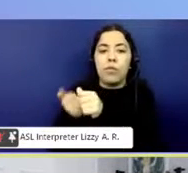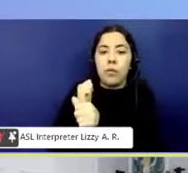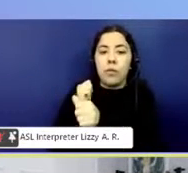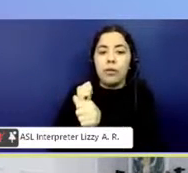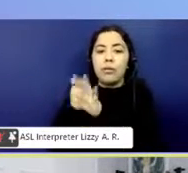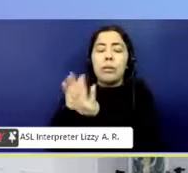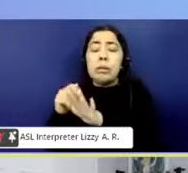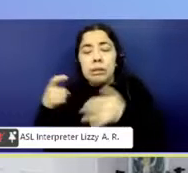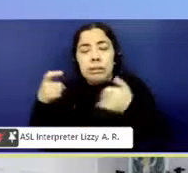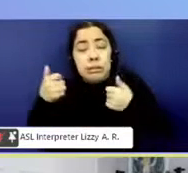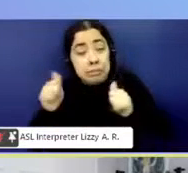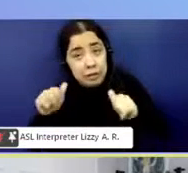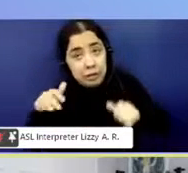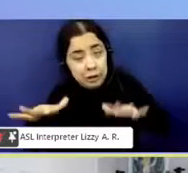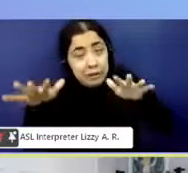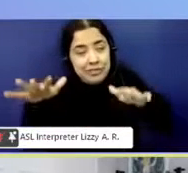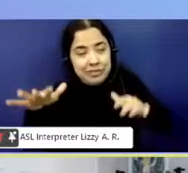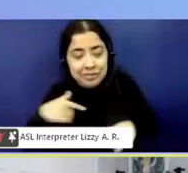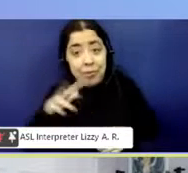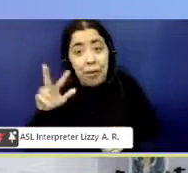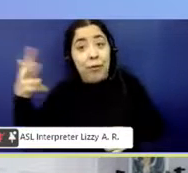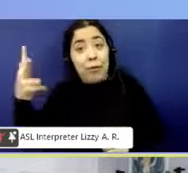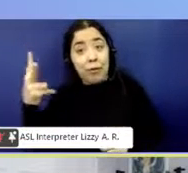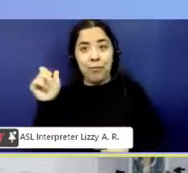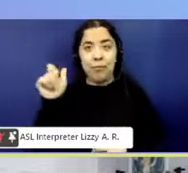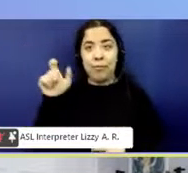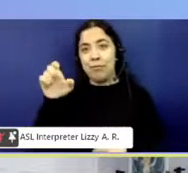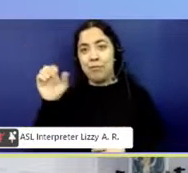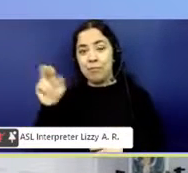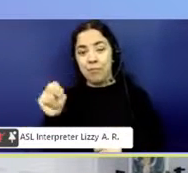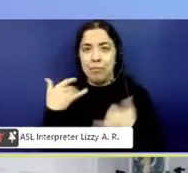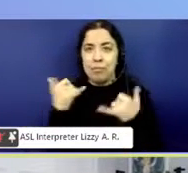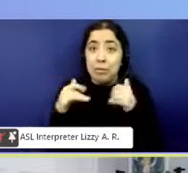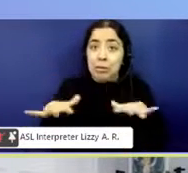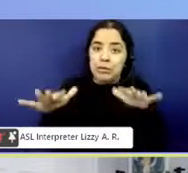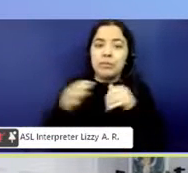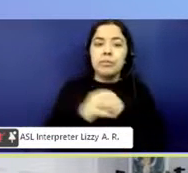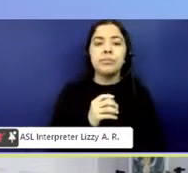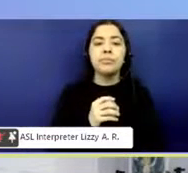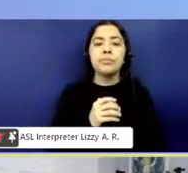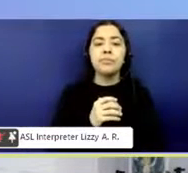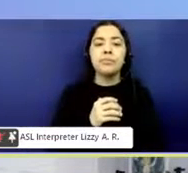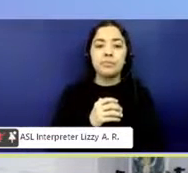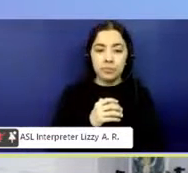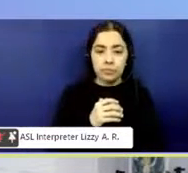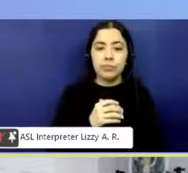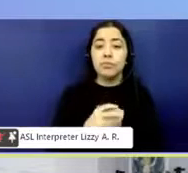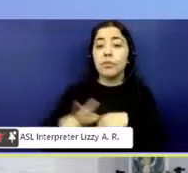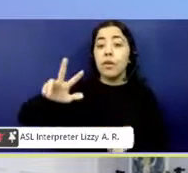third axe-con and I'm still nervous which despite good intentions result from poor understanding of